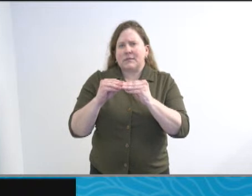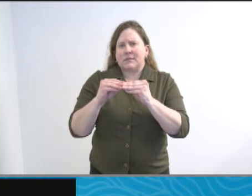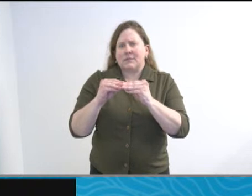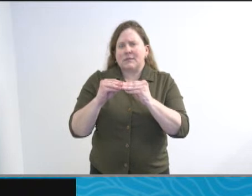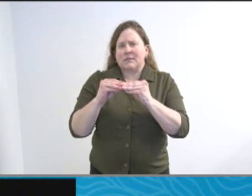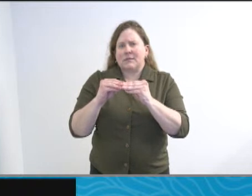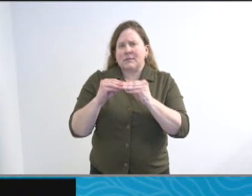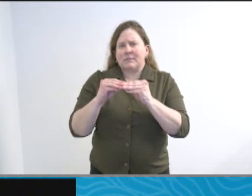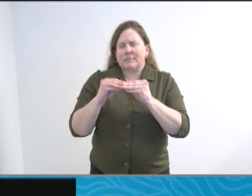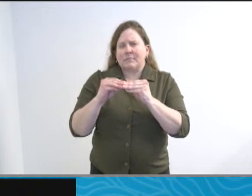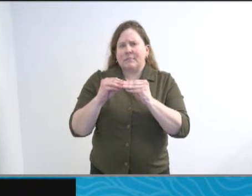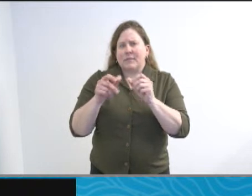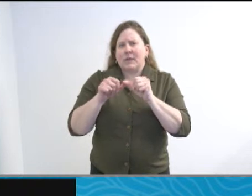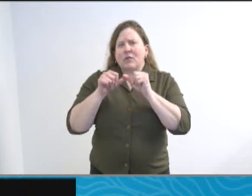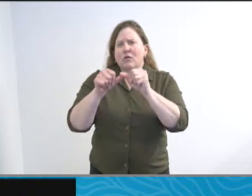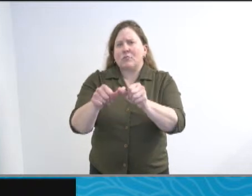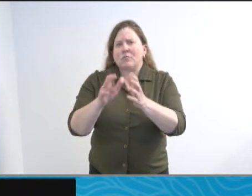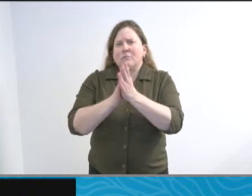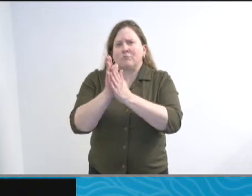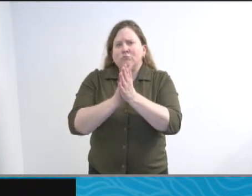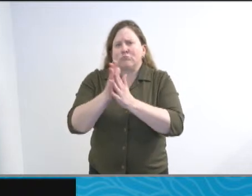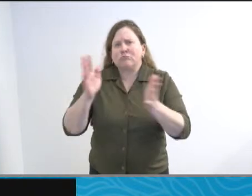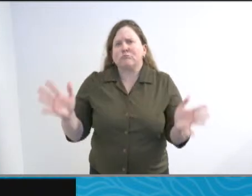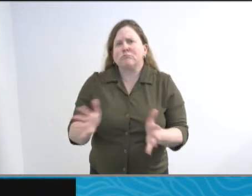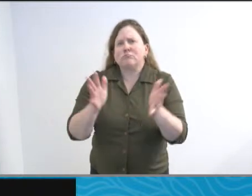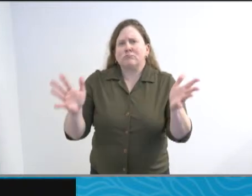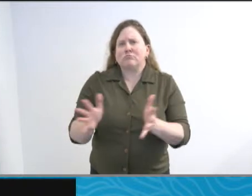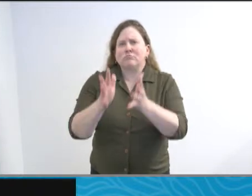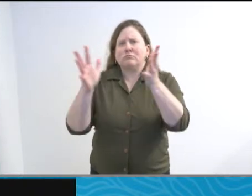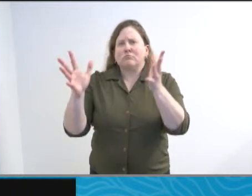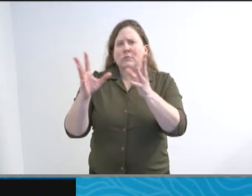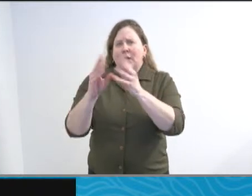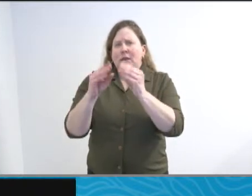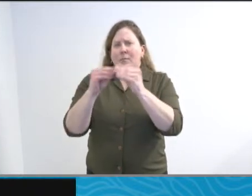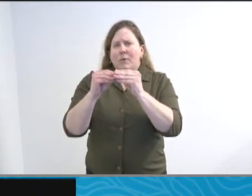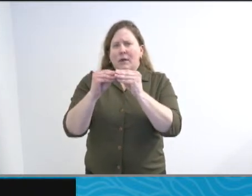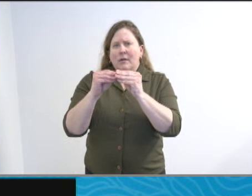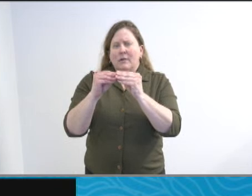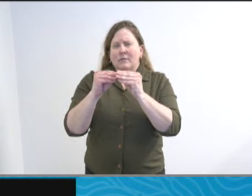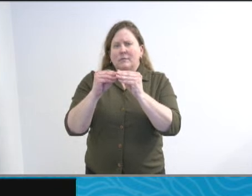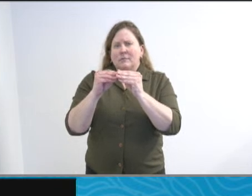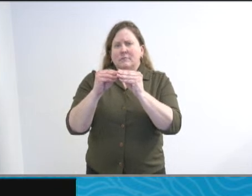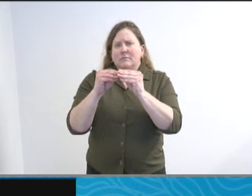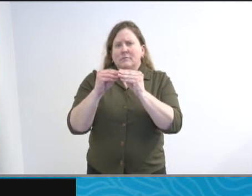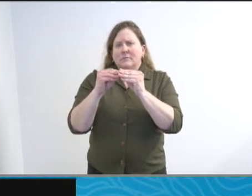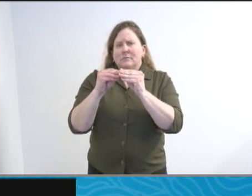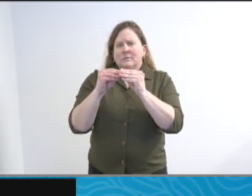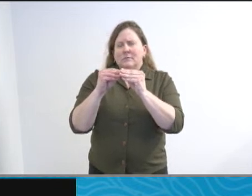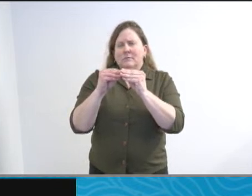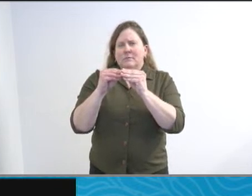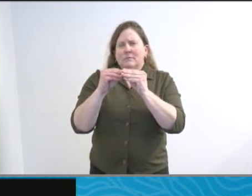and we continue to strive to collaborate and empower. And so our collaboration really happened through our guiding